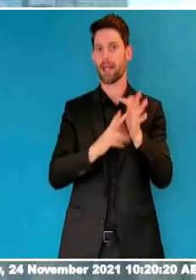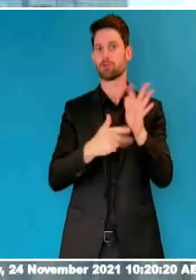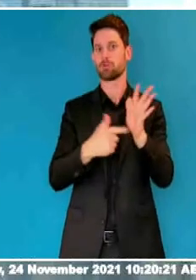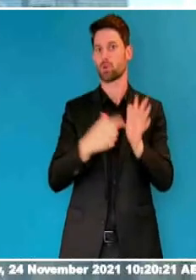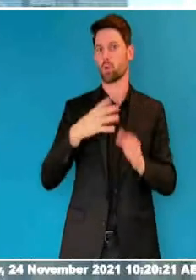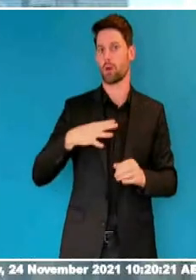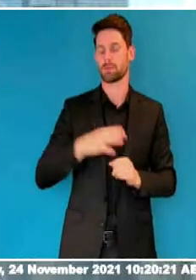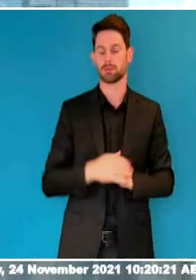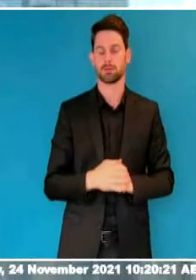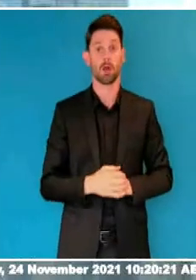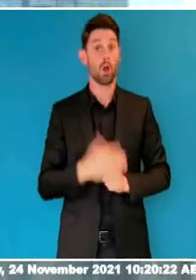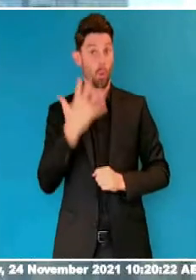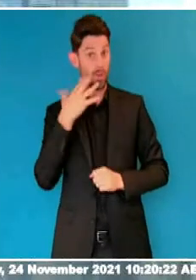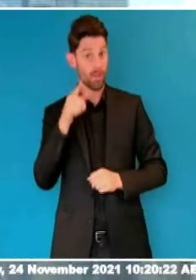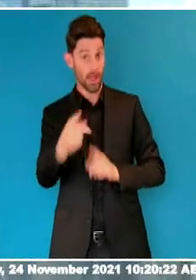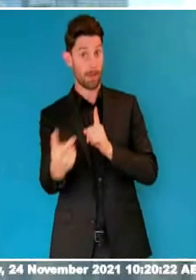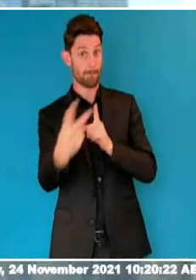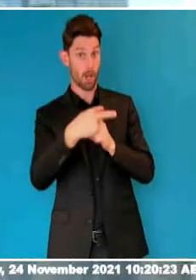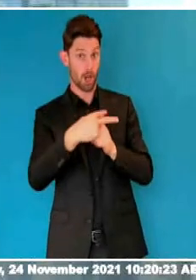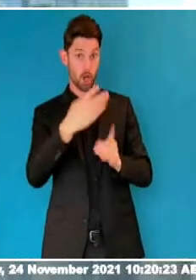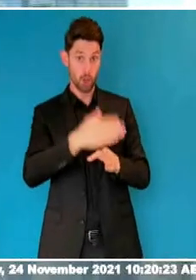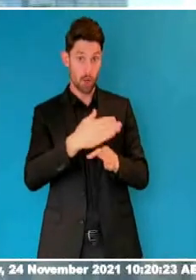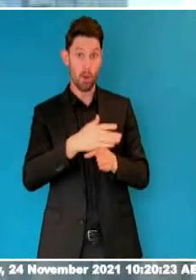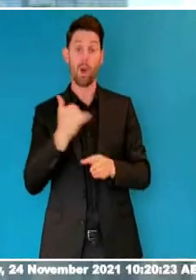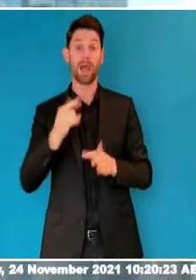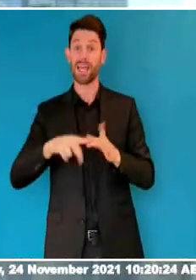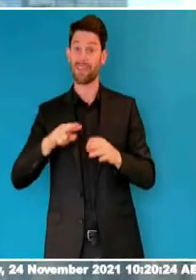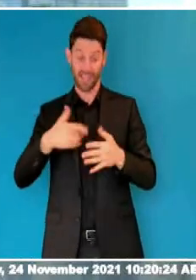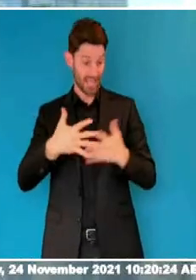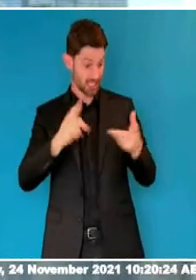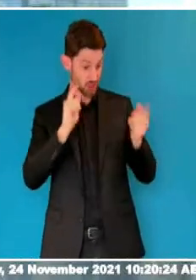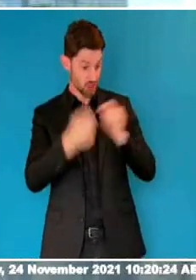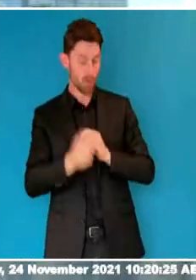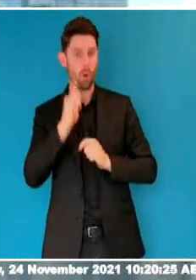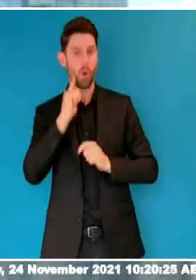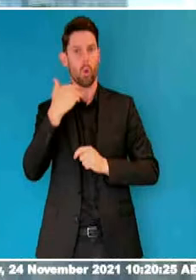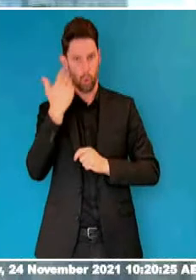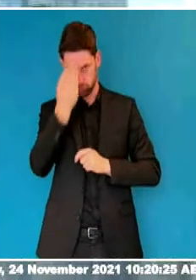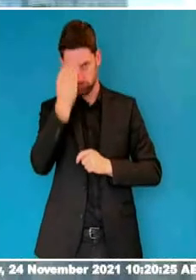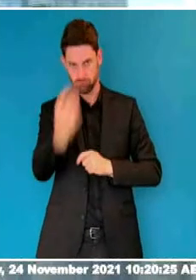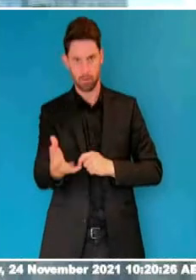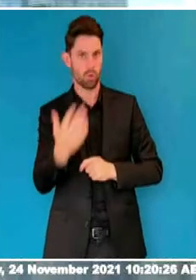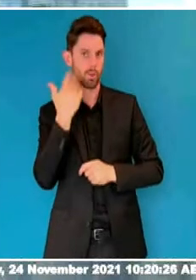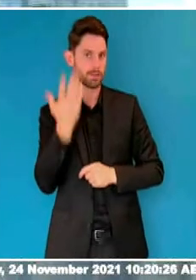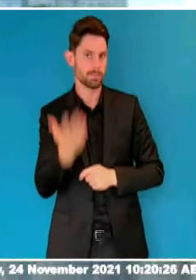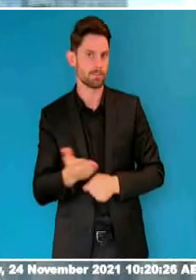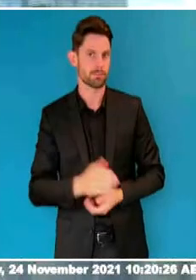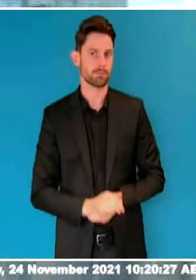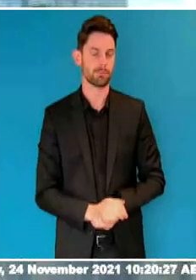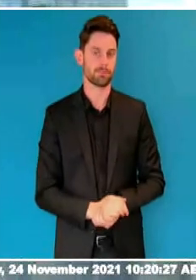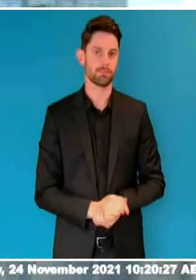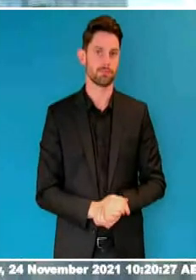to the role, they are communicated to the employee at that time.